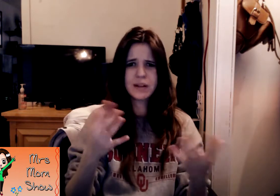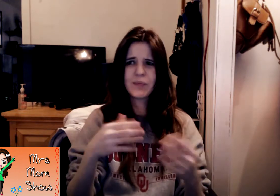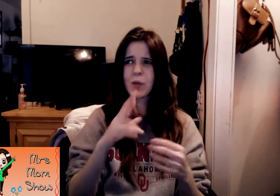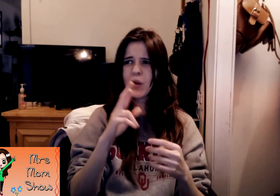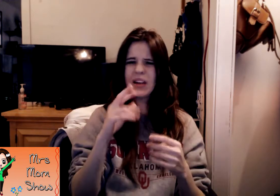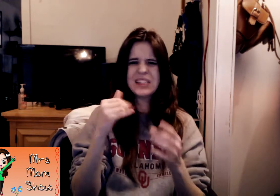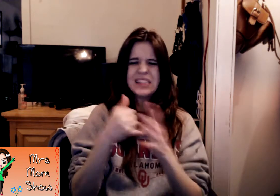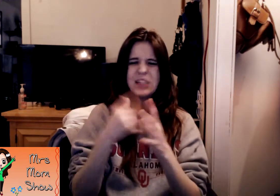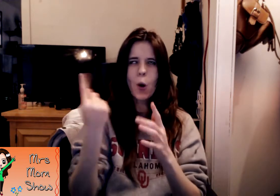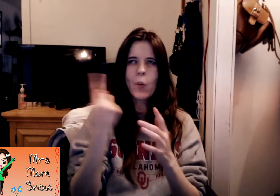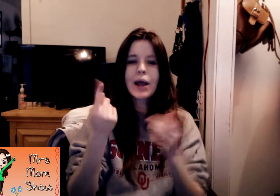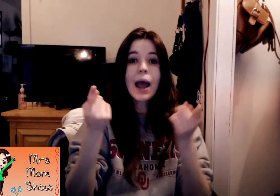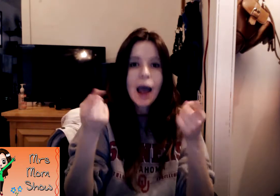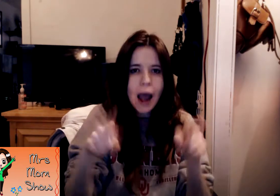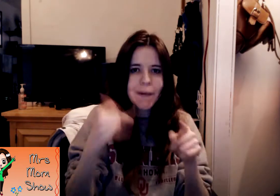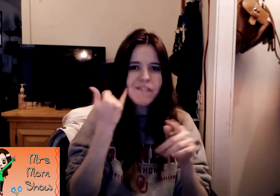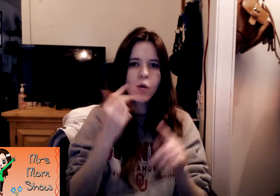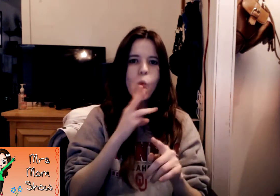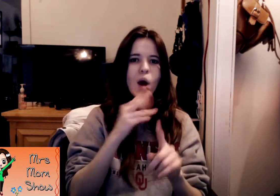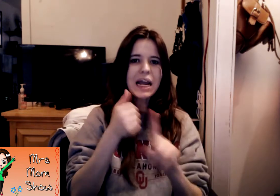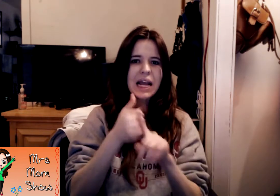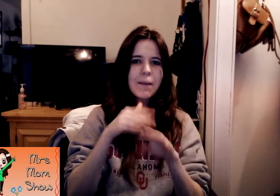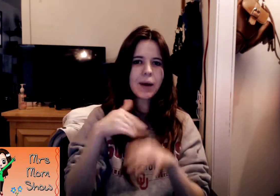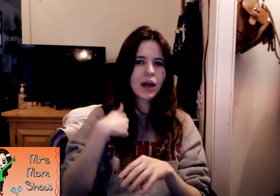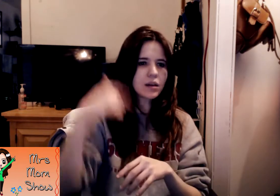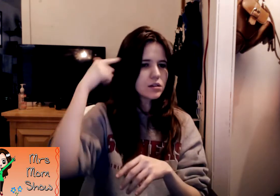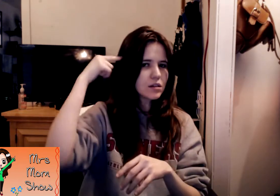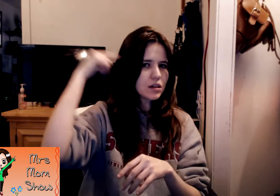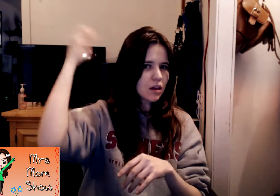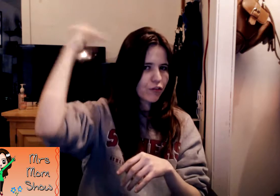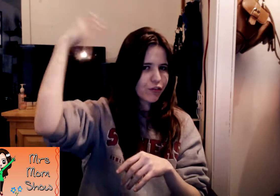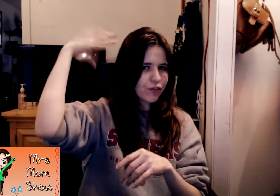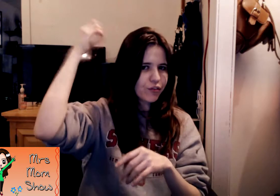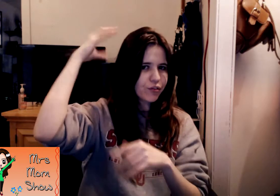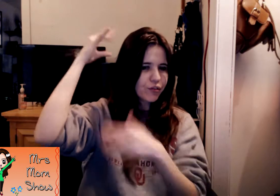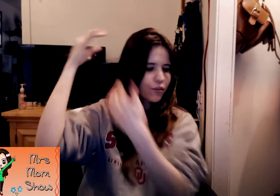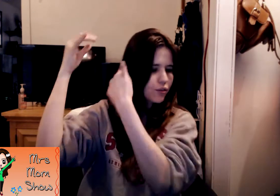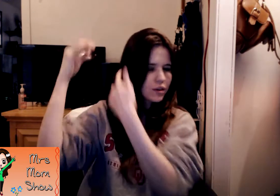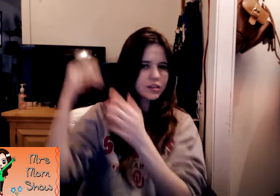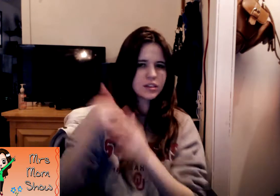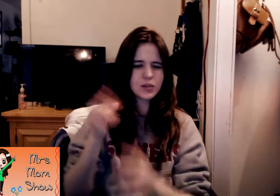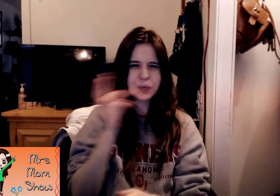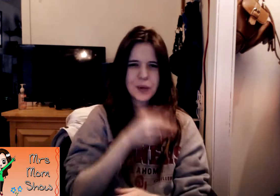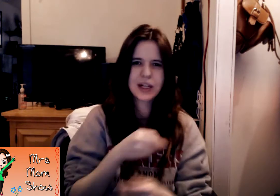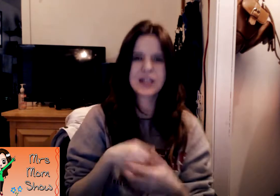It only happens if the water touches my temples or behind my ears. Weird.